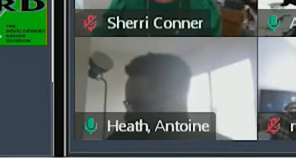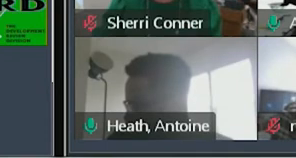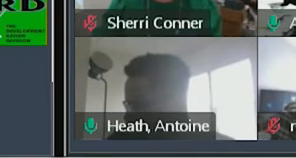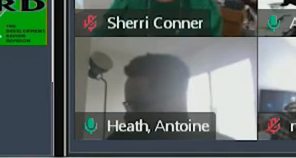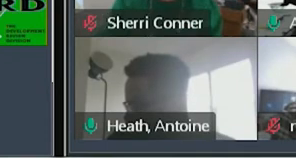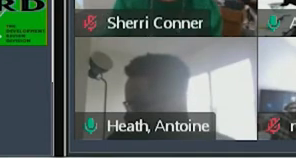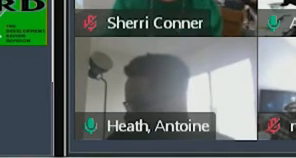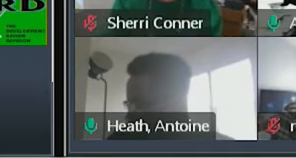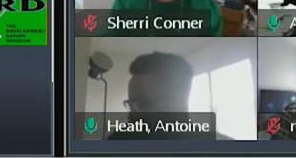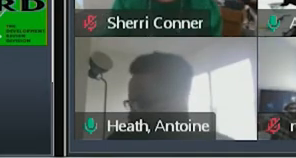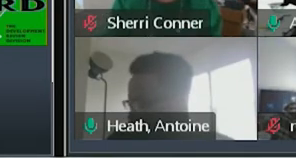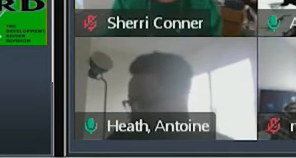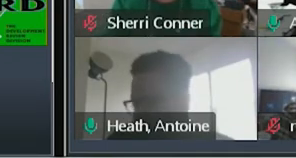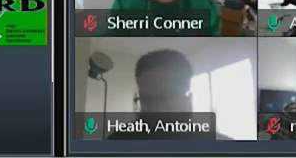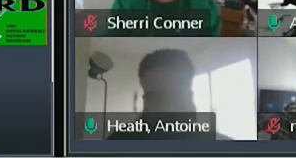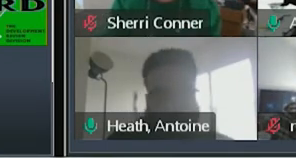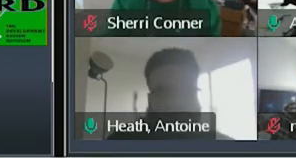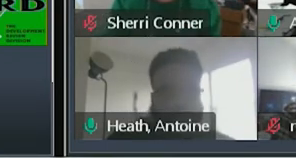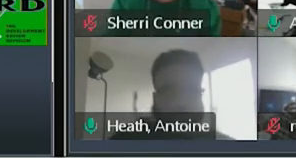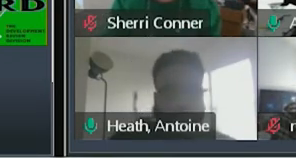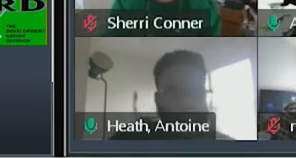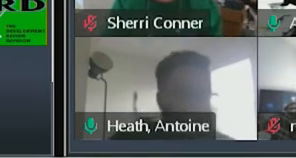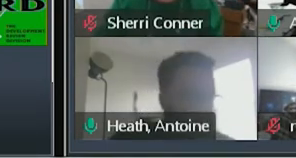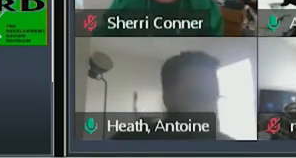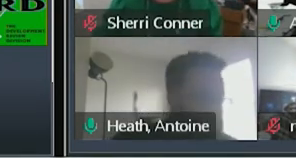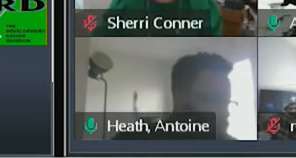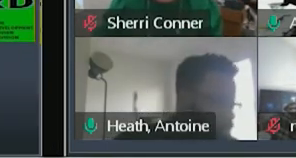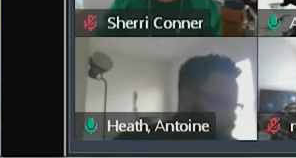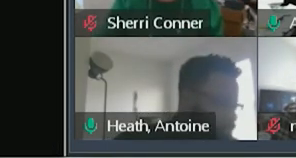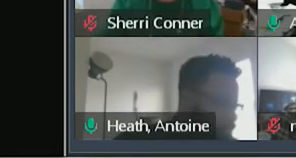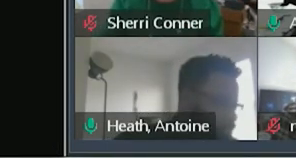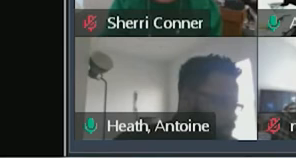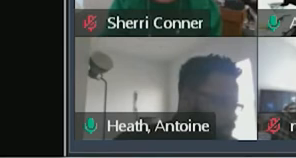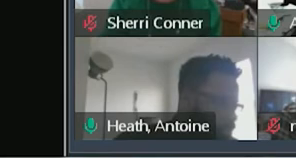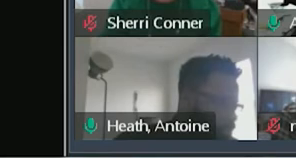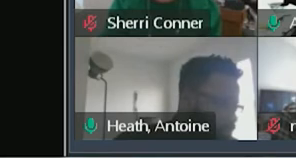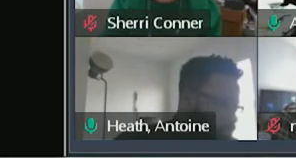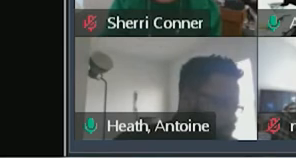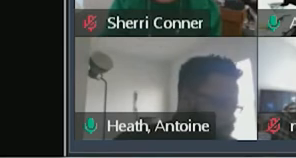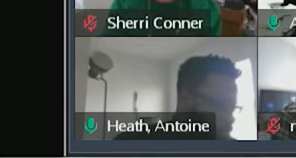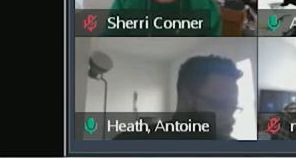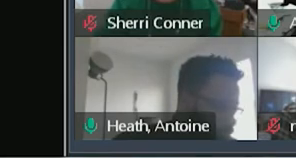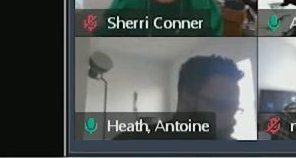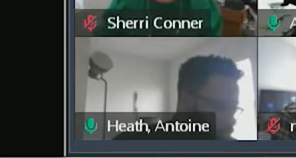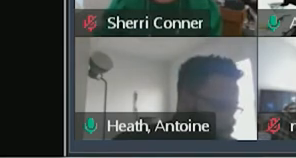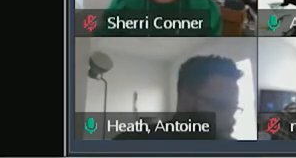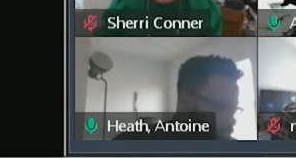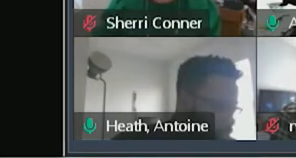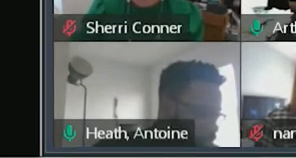Present Did I, I probably didn't pronounce it correctly, right? That it's Poloquilla Jones. Thank you.